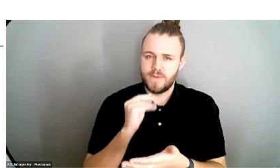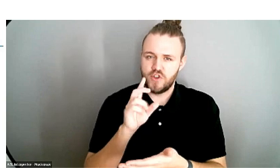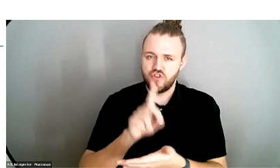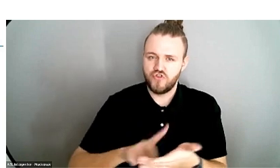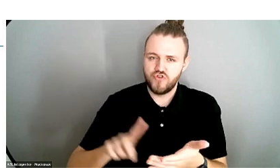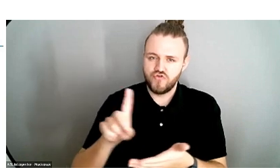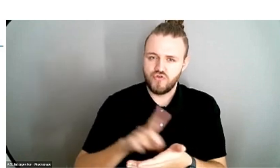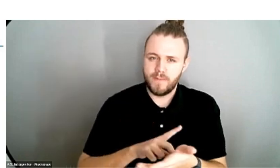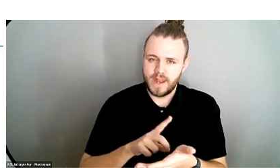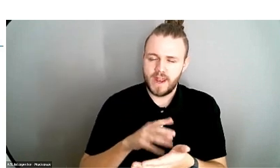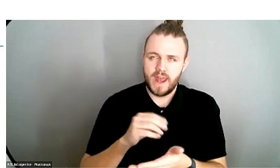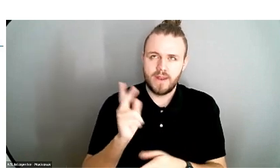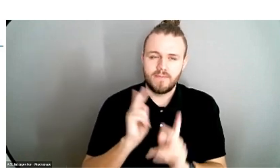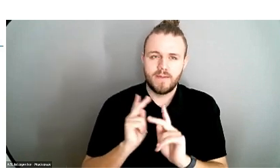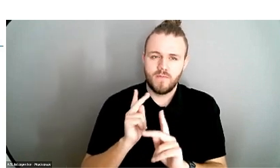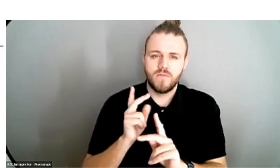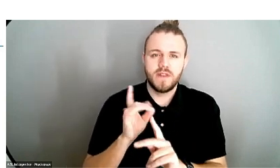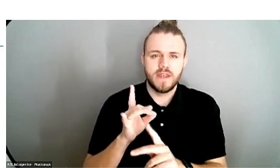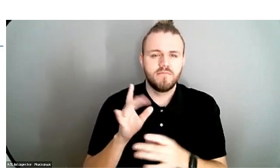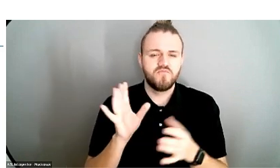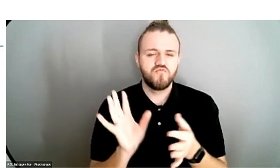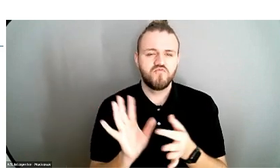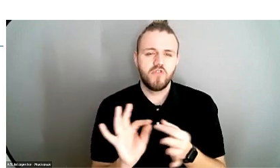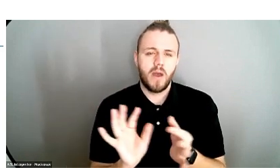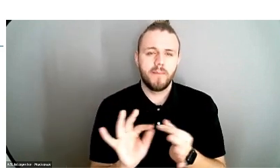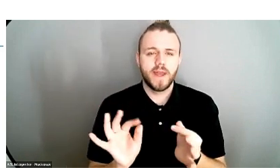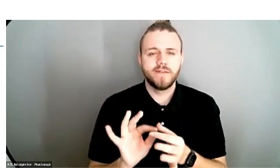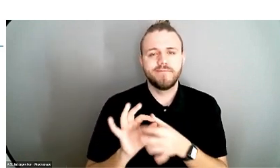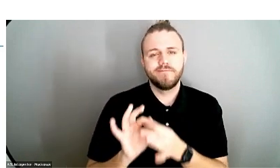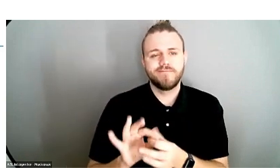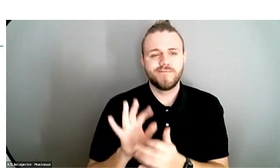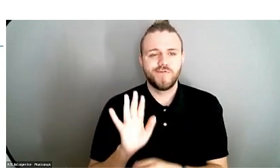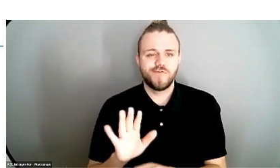made comments about her being pregnant,